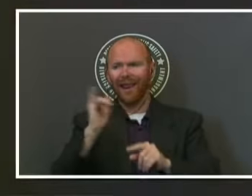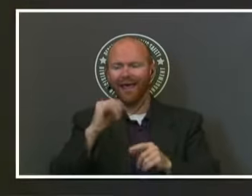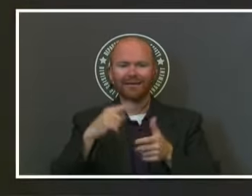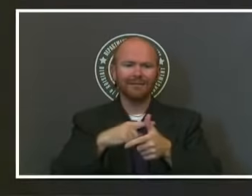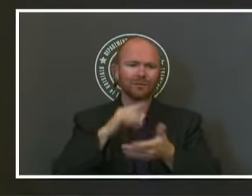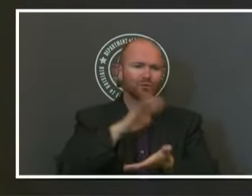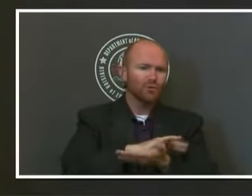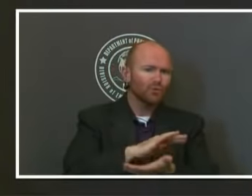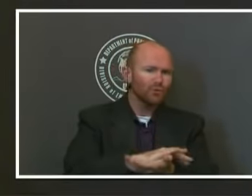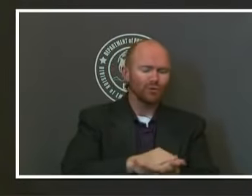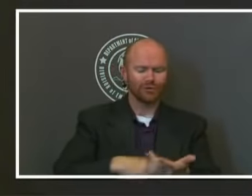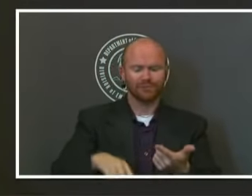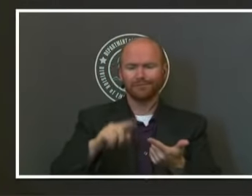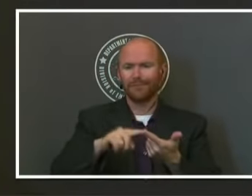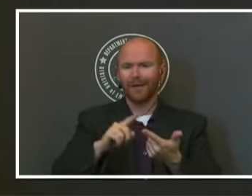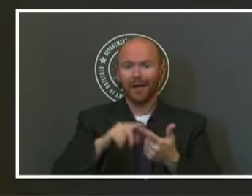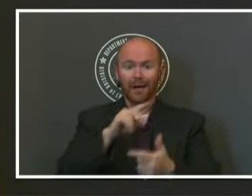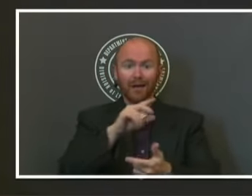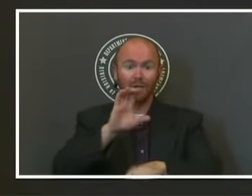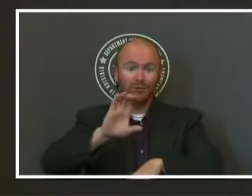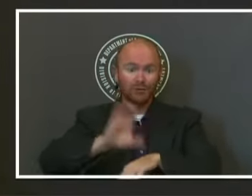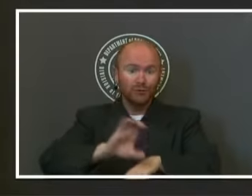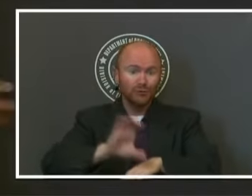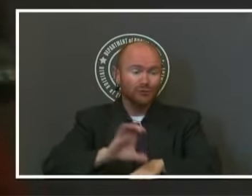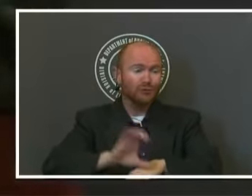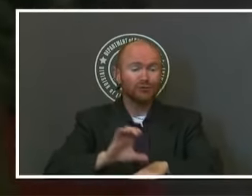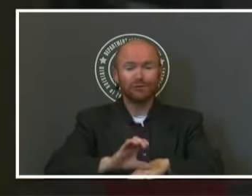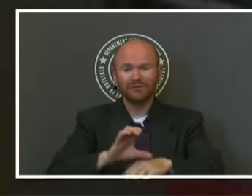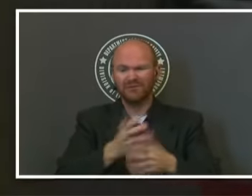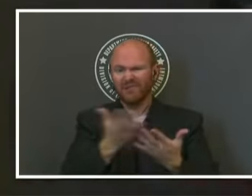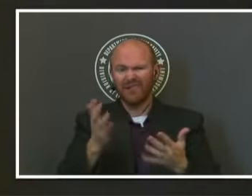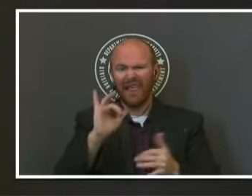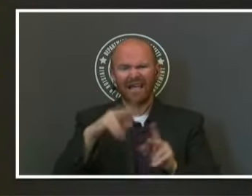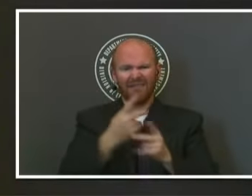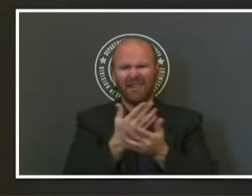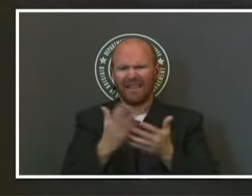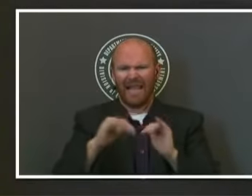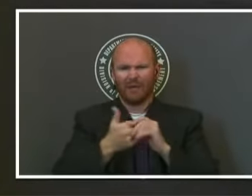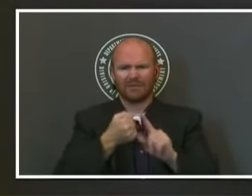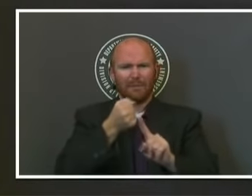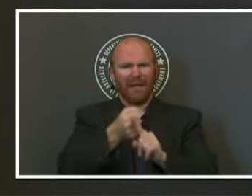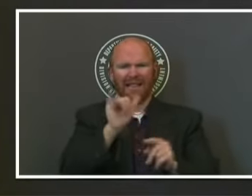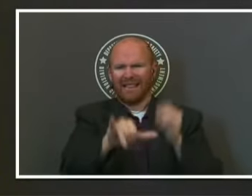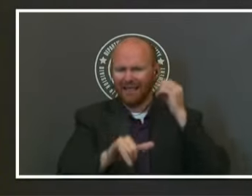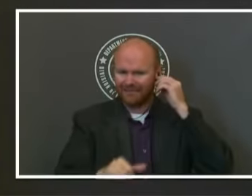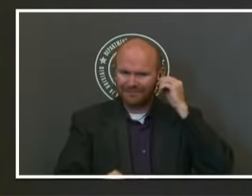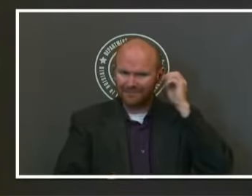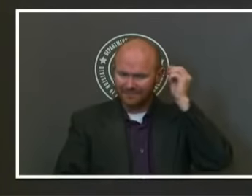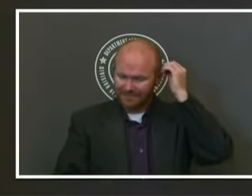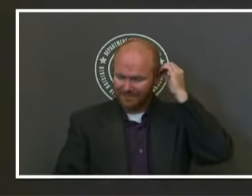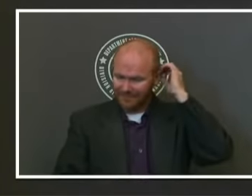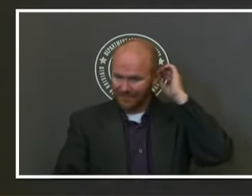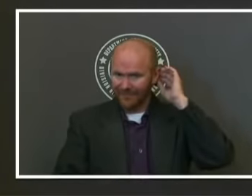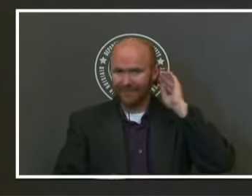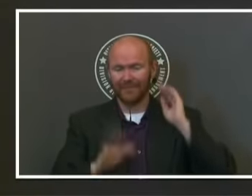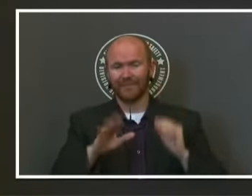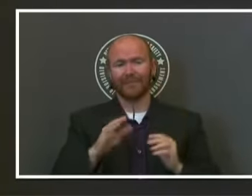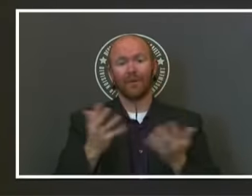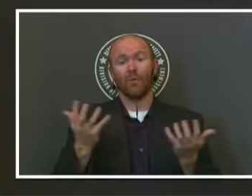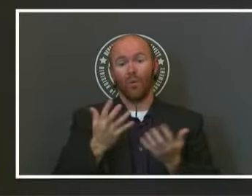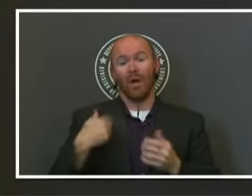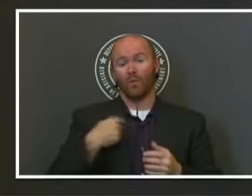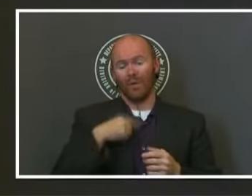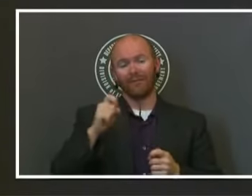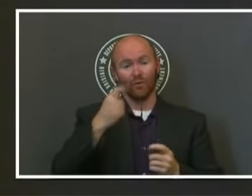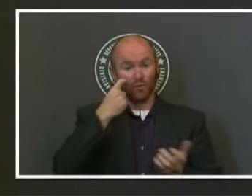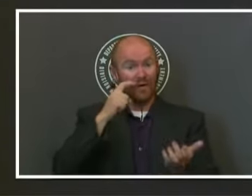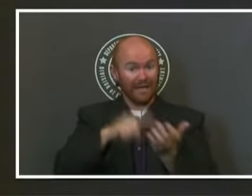let me ask the doctor down